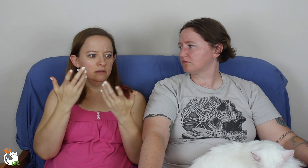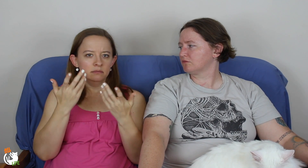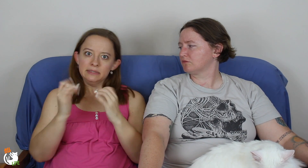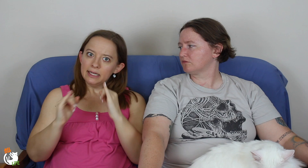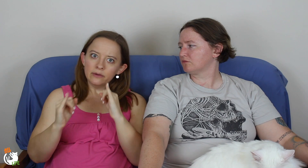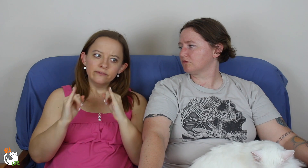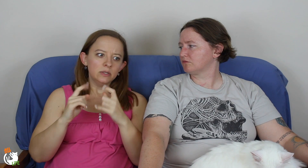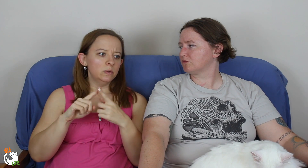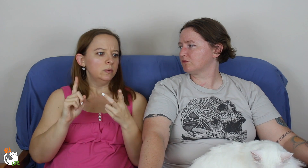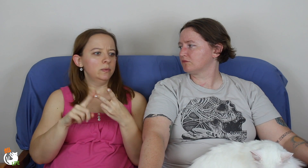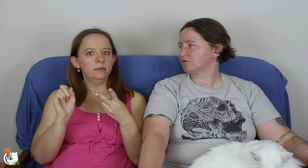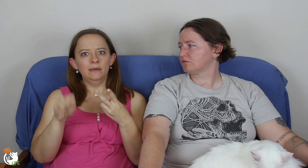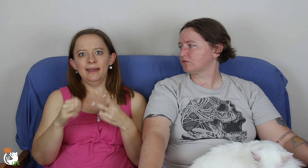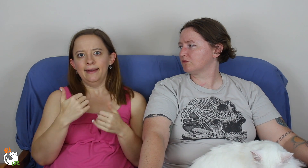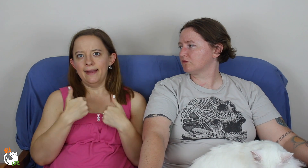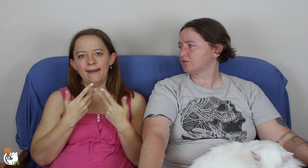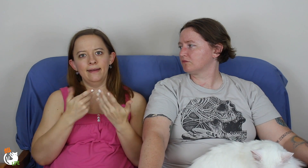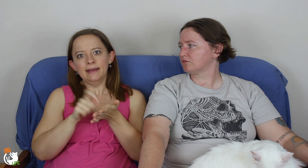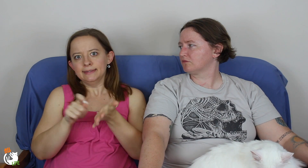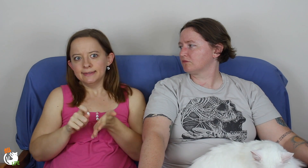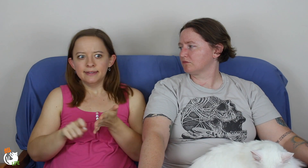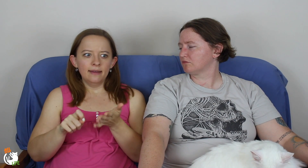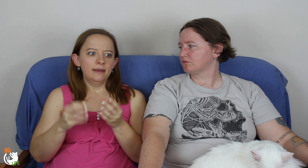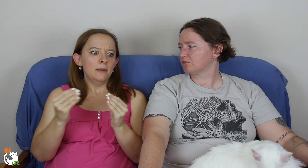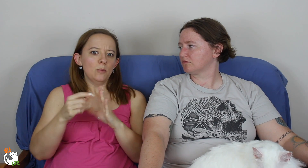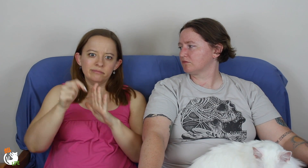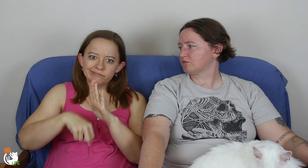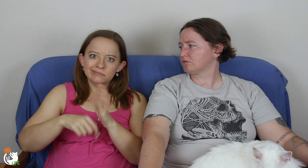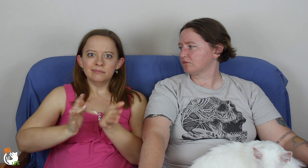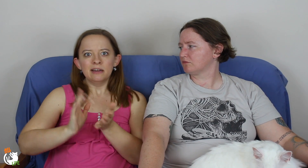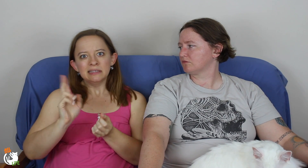But you can get an interview, an essay,